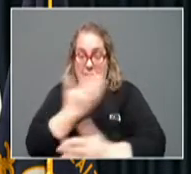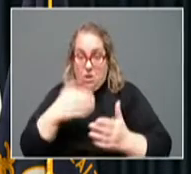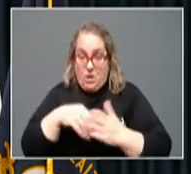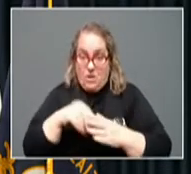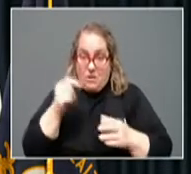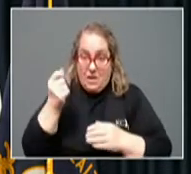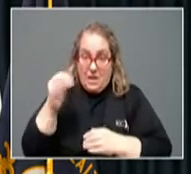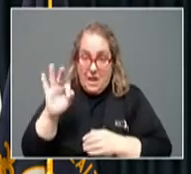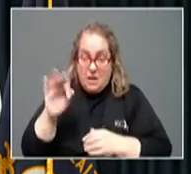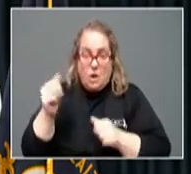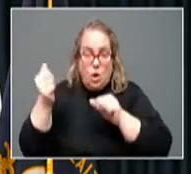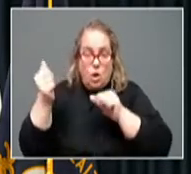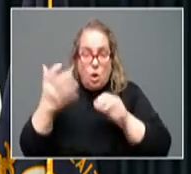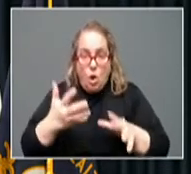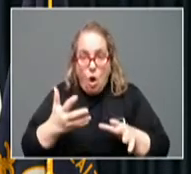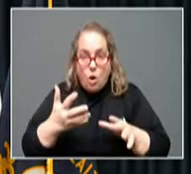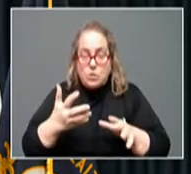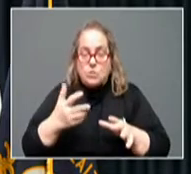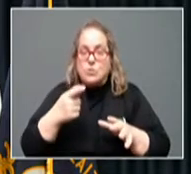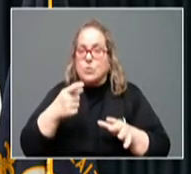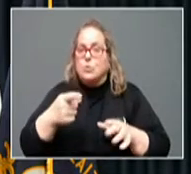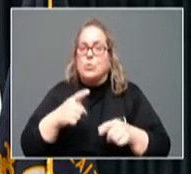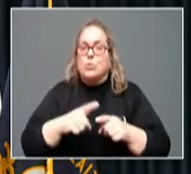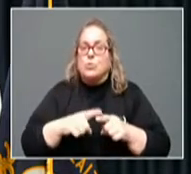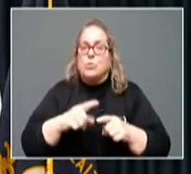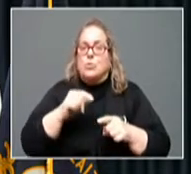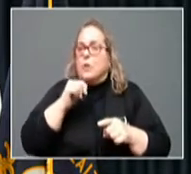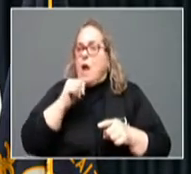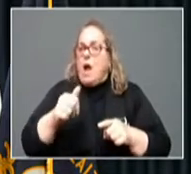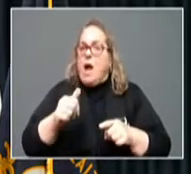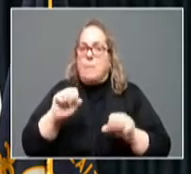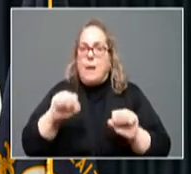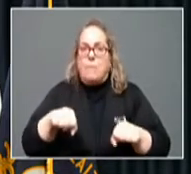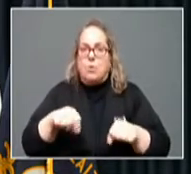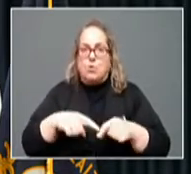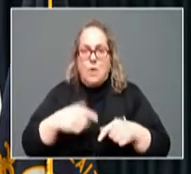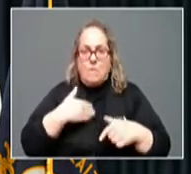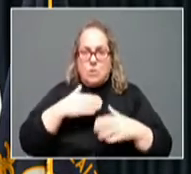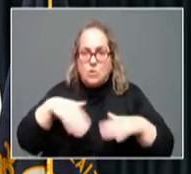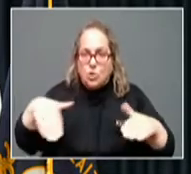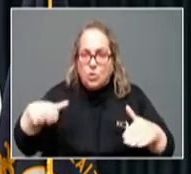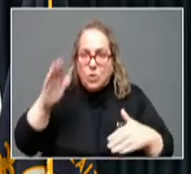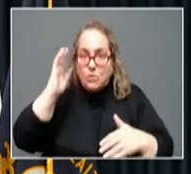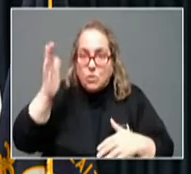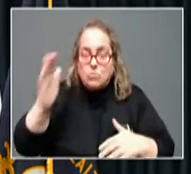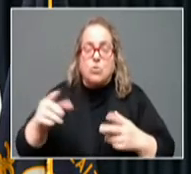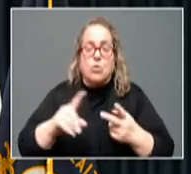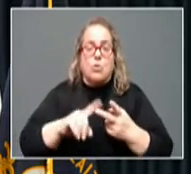infertility or spontaneous abortion or miscarriage is the more common term is